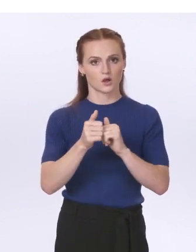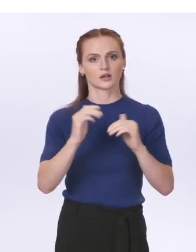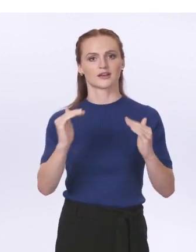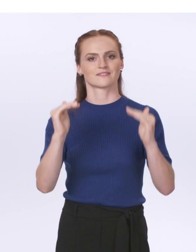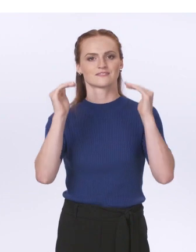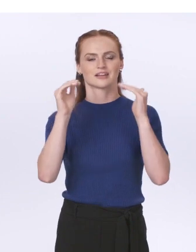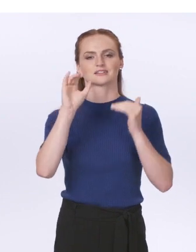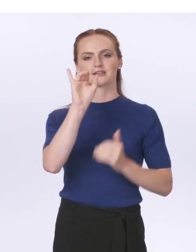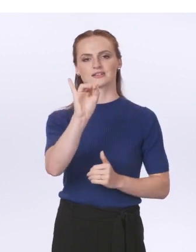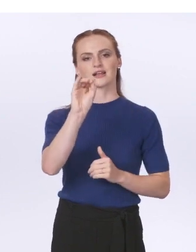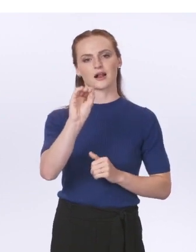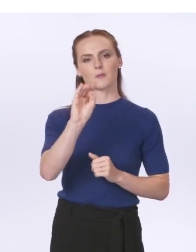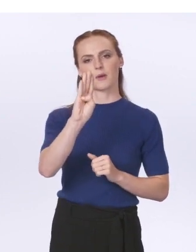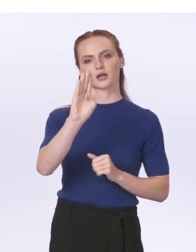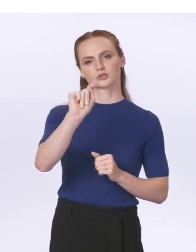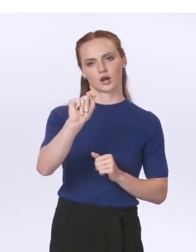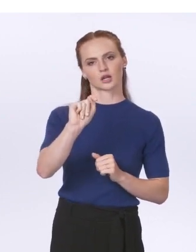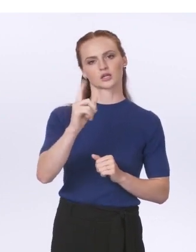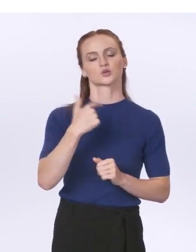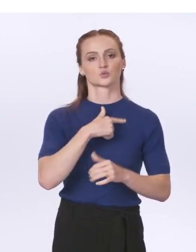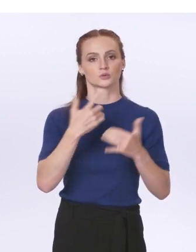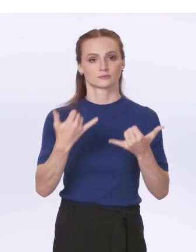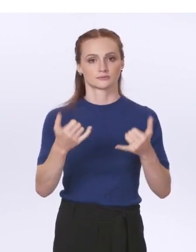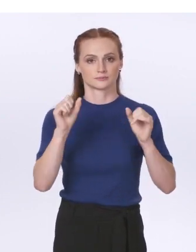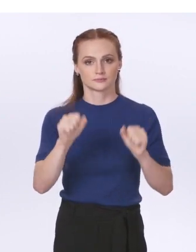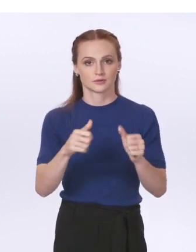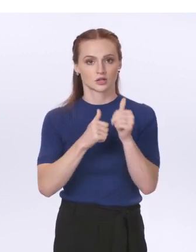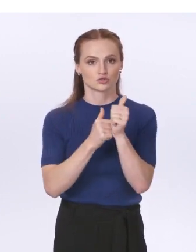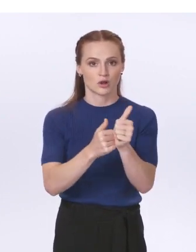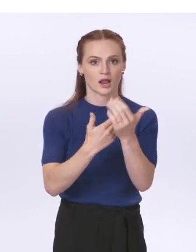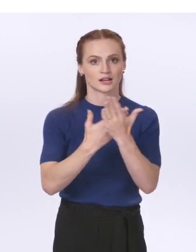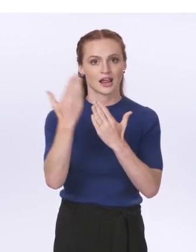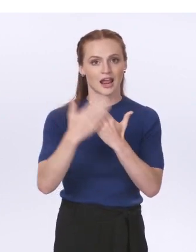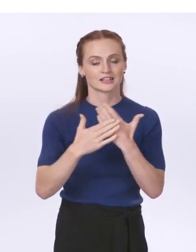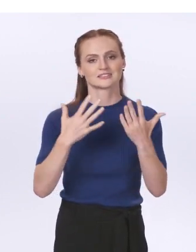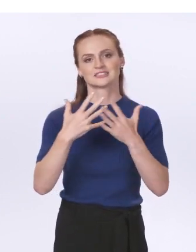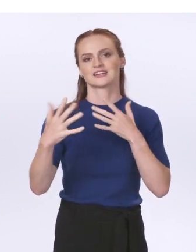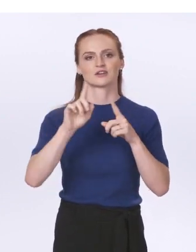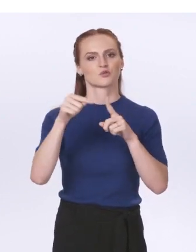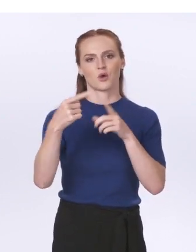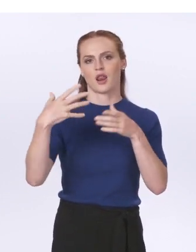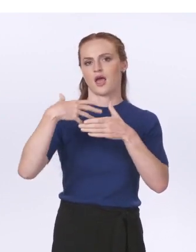we are now able to track hands even when outside the field of view of the headset.